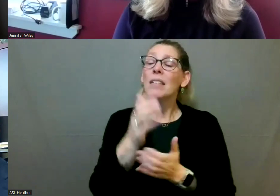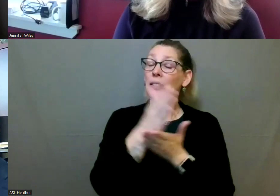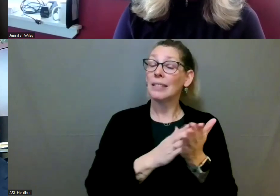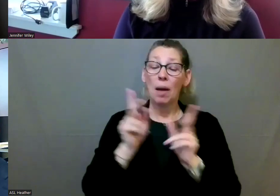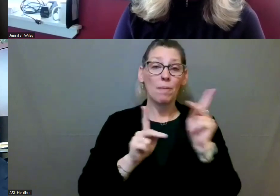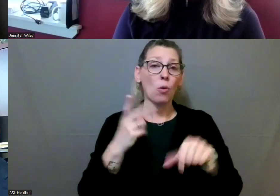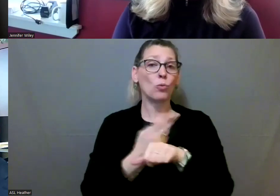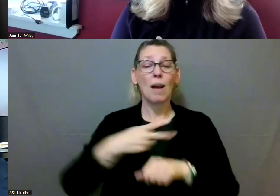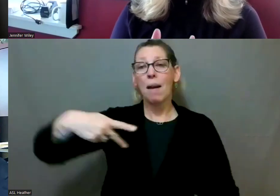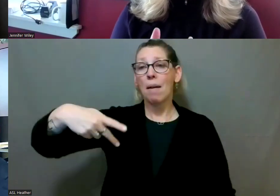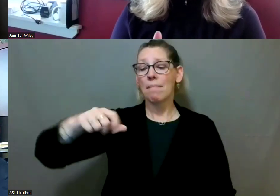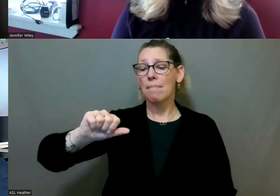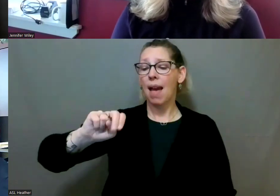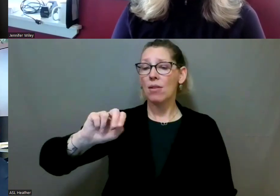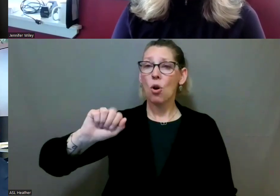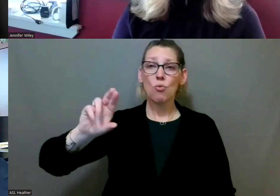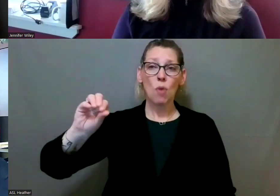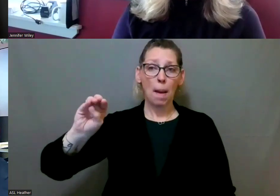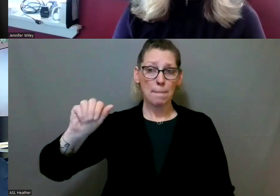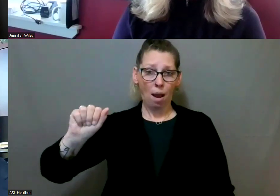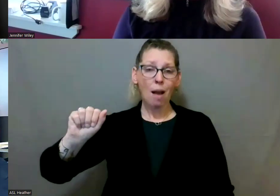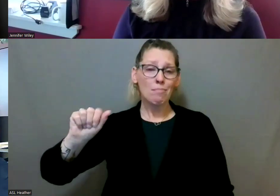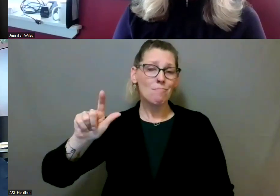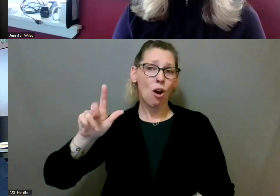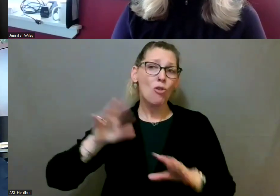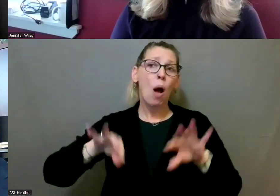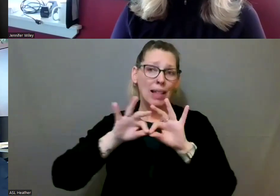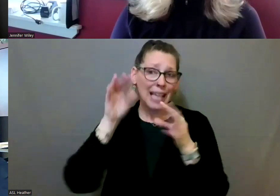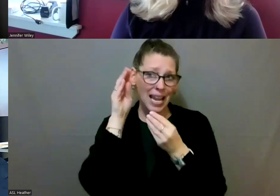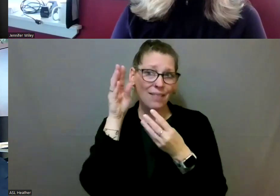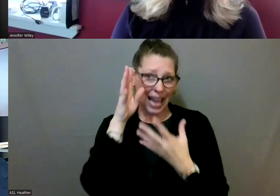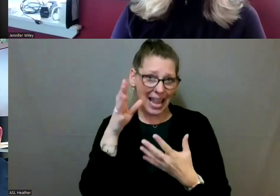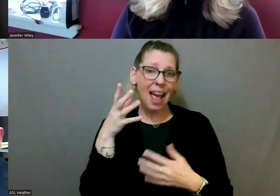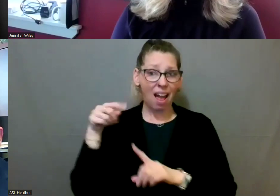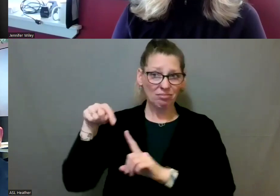panorama uh have qualitative data in Panorama oftentimes Panorama is